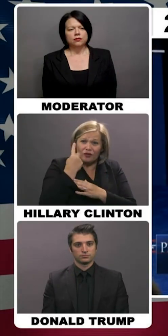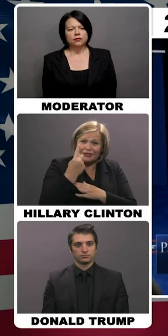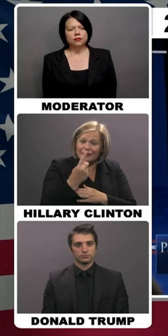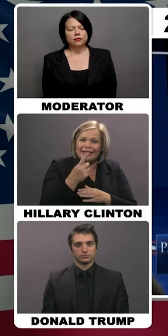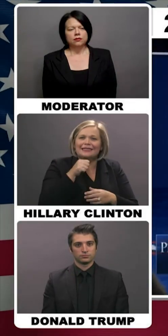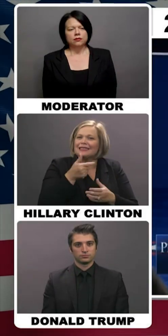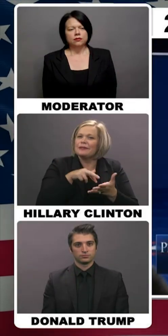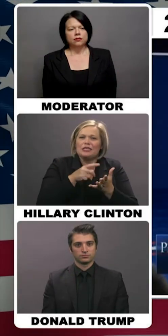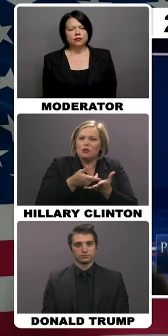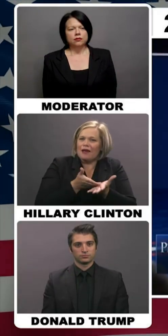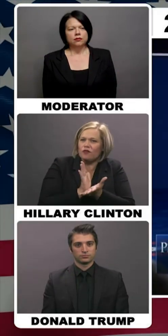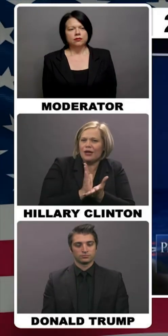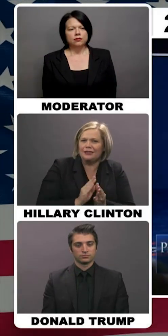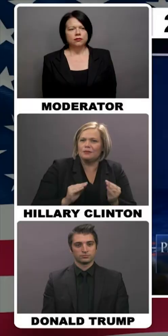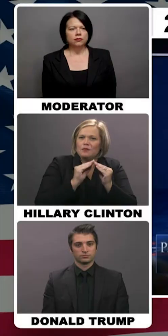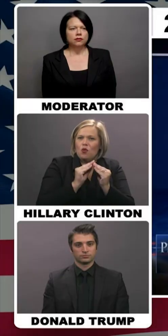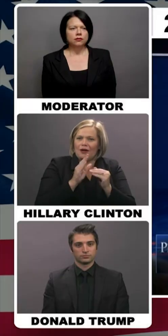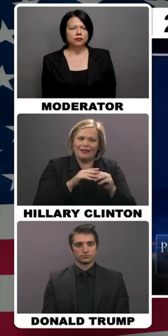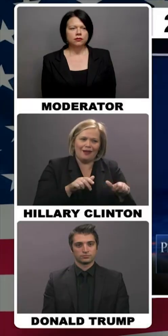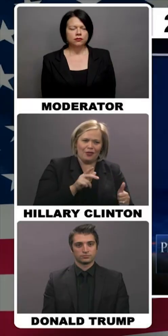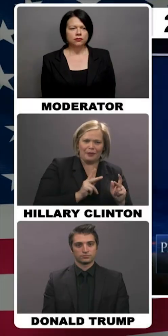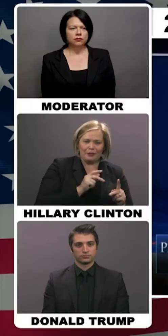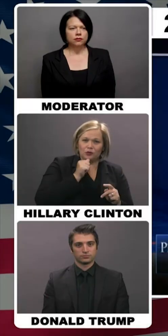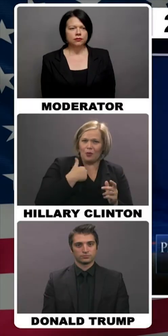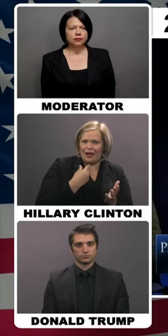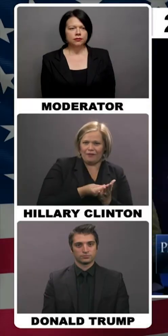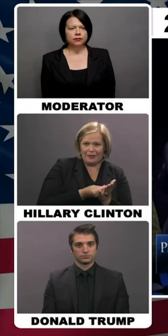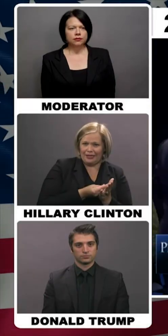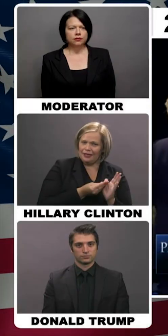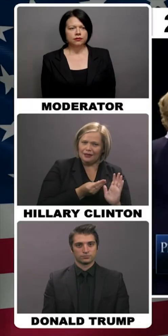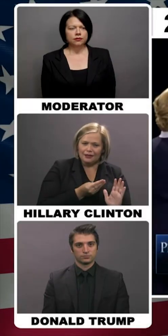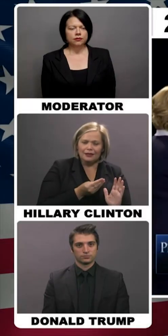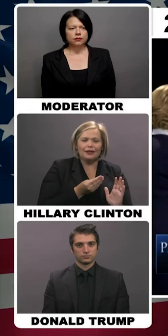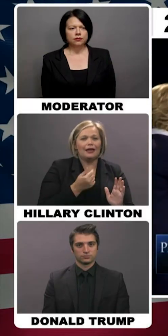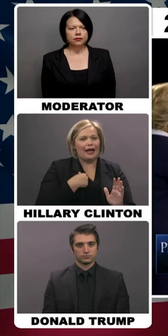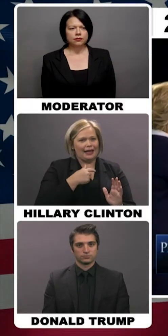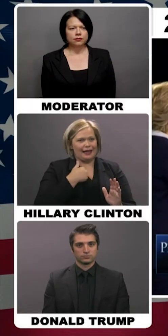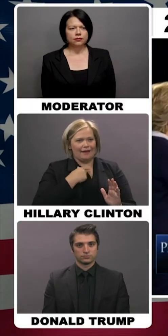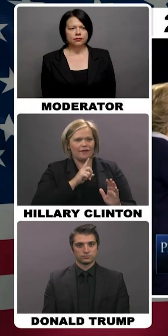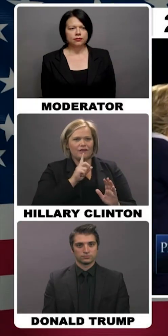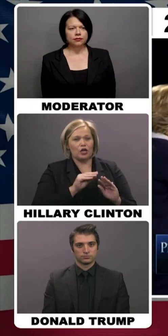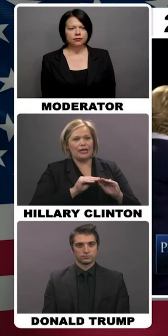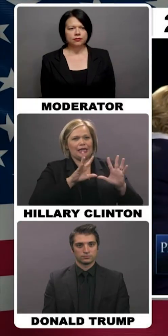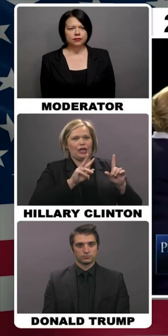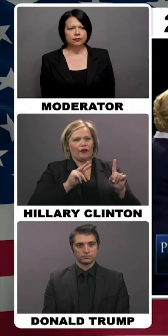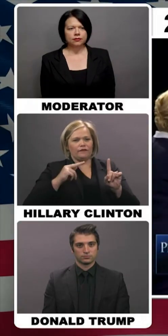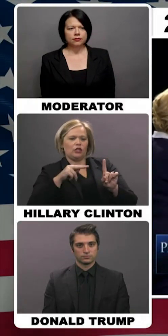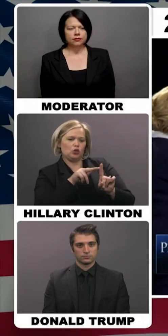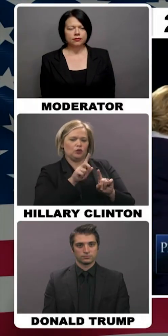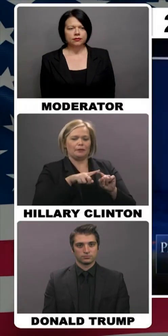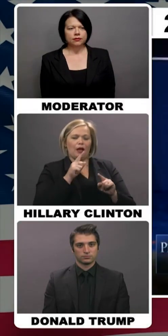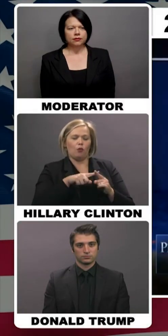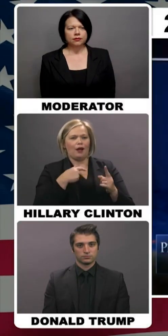or should have any more rights than anybody else. So I have very clear views about what I wanna see to tend